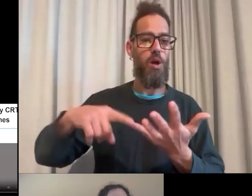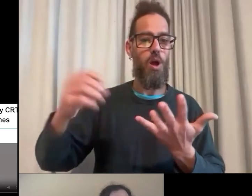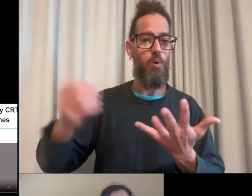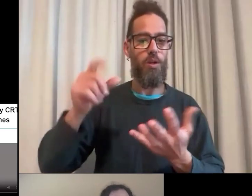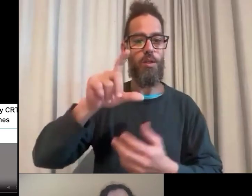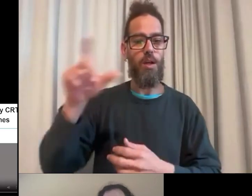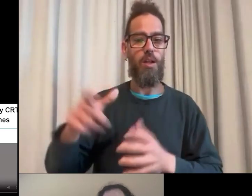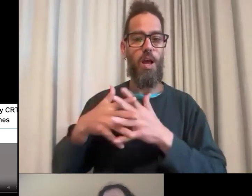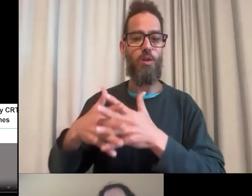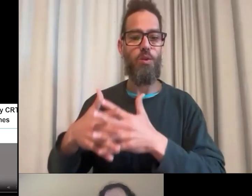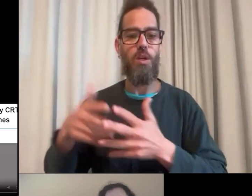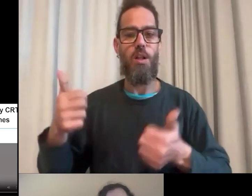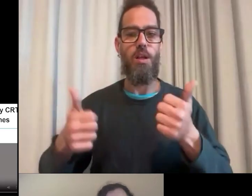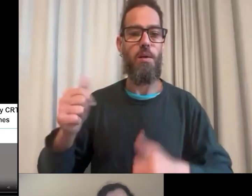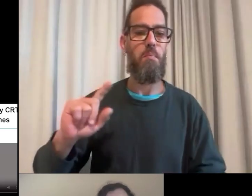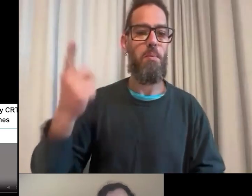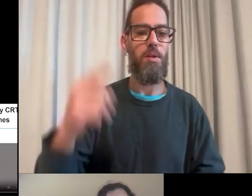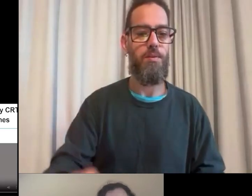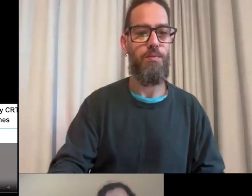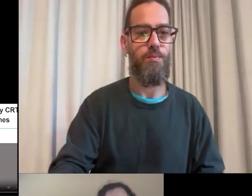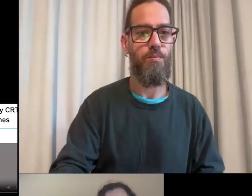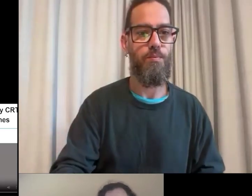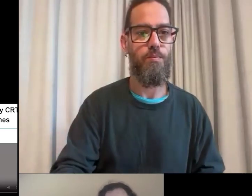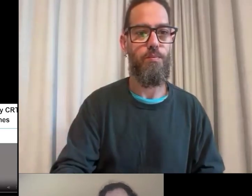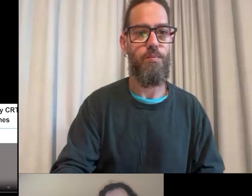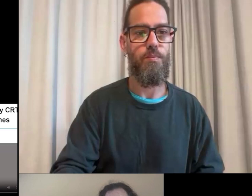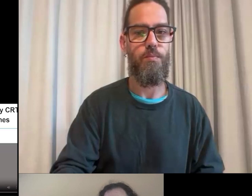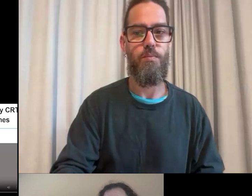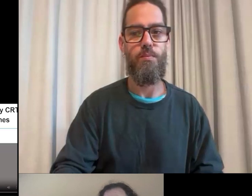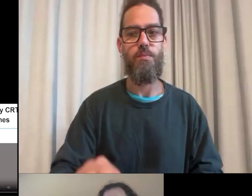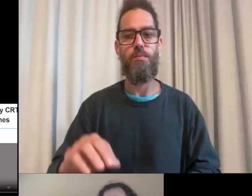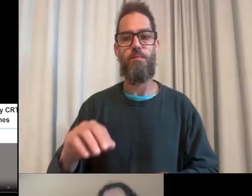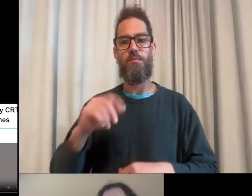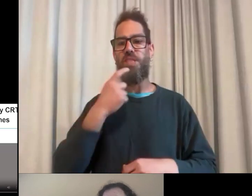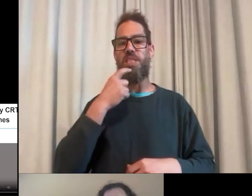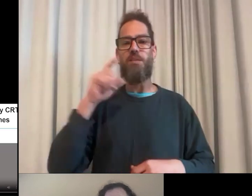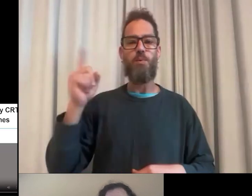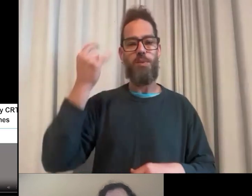Ottawa, Ontario, Italy, or the United States.